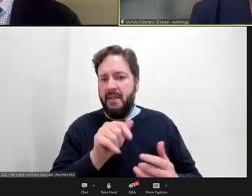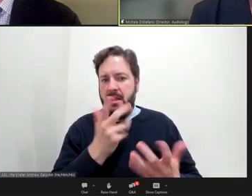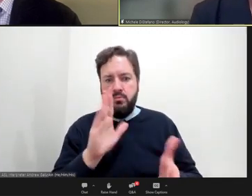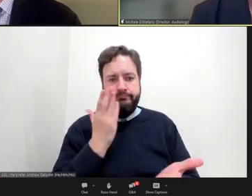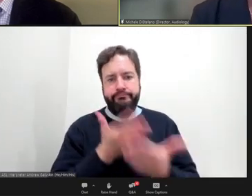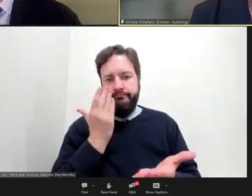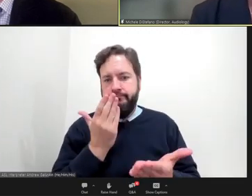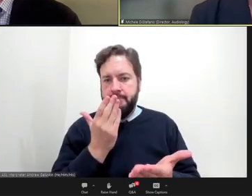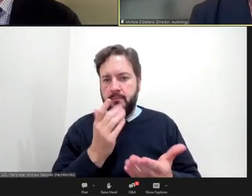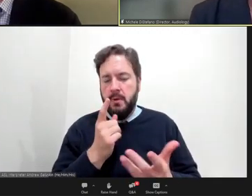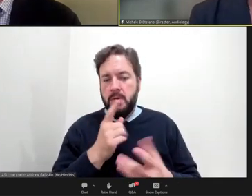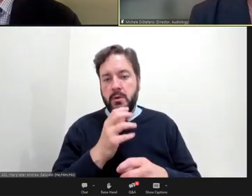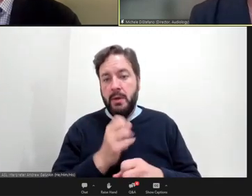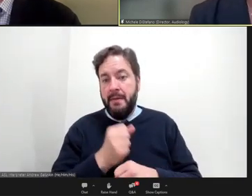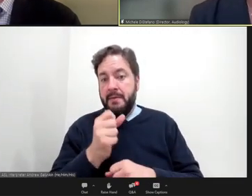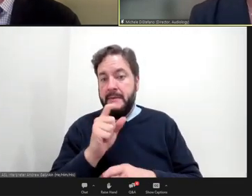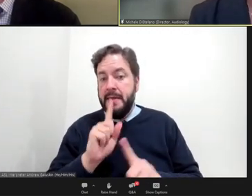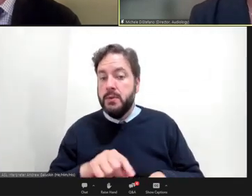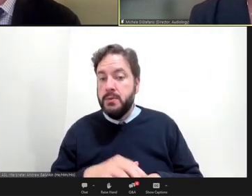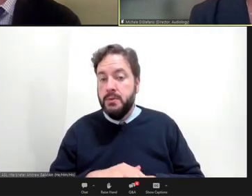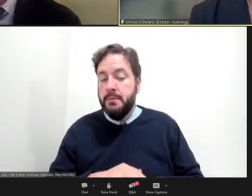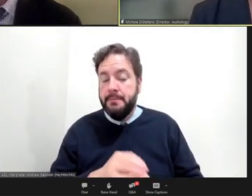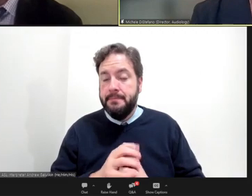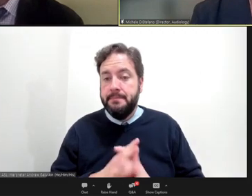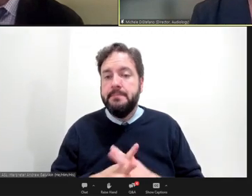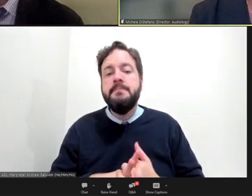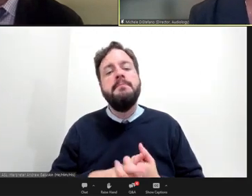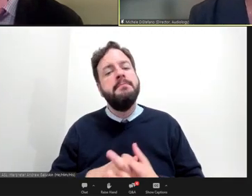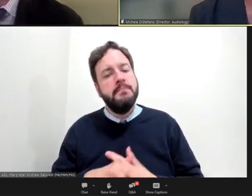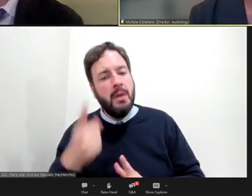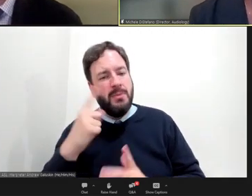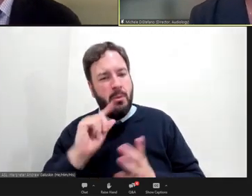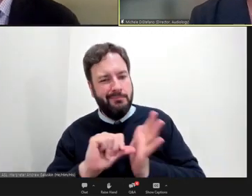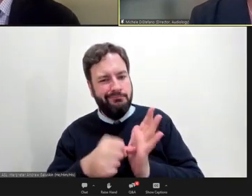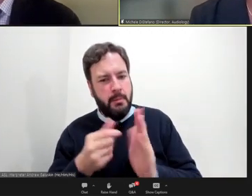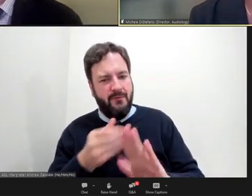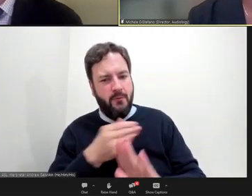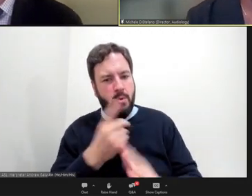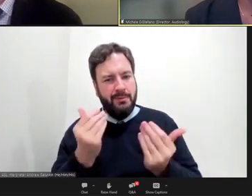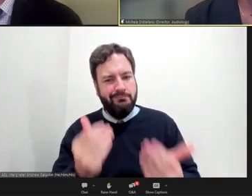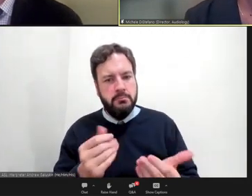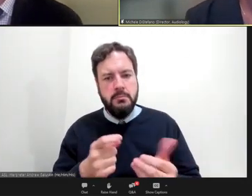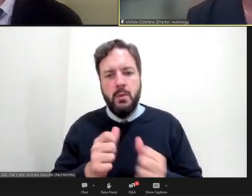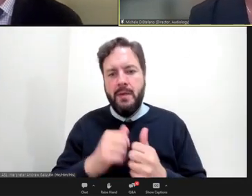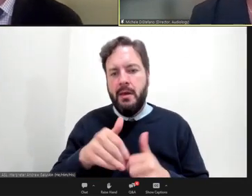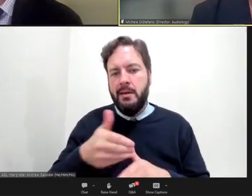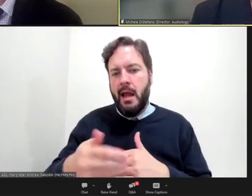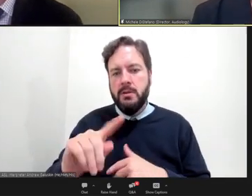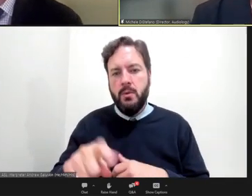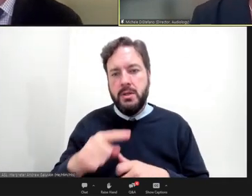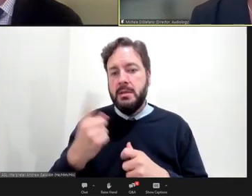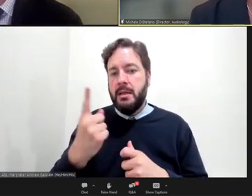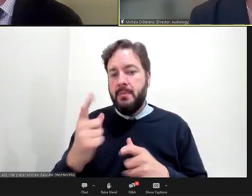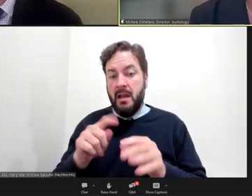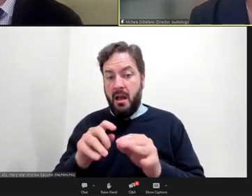To get the answer. I do want to point out before we get to another question, another thing that I thought was really important that Dr. Friedmann said -- was